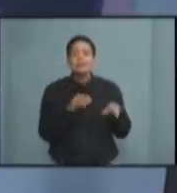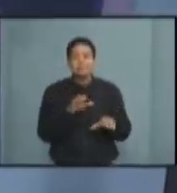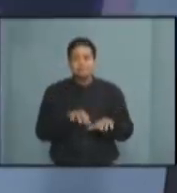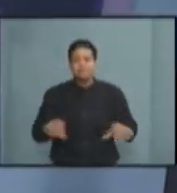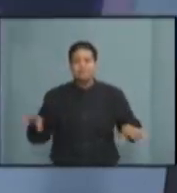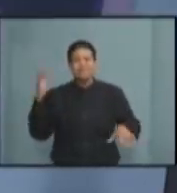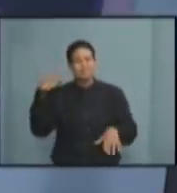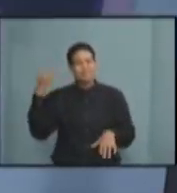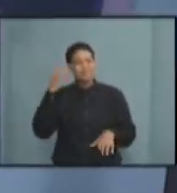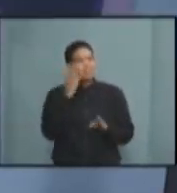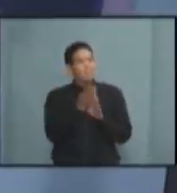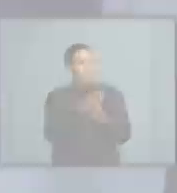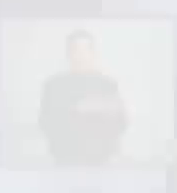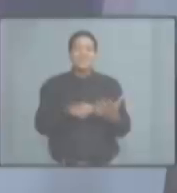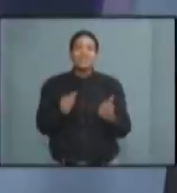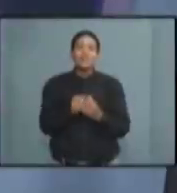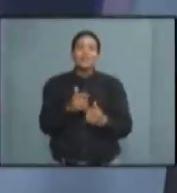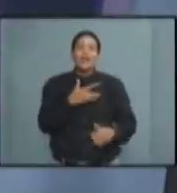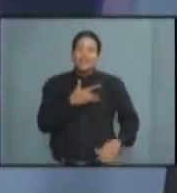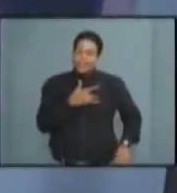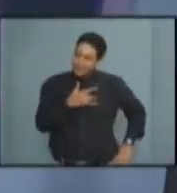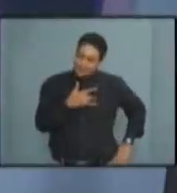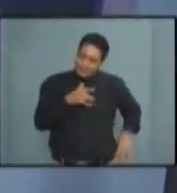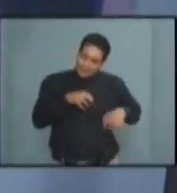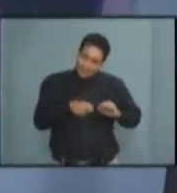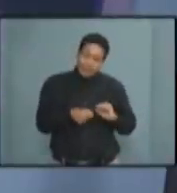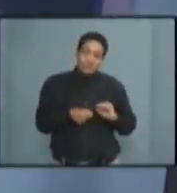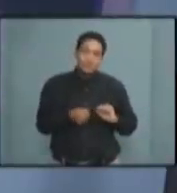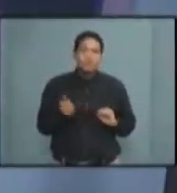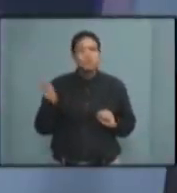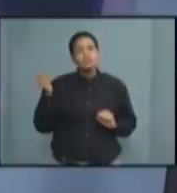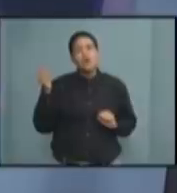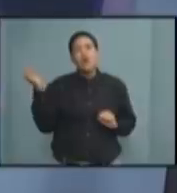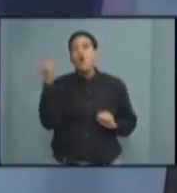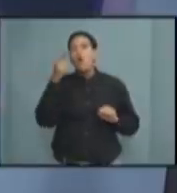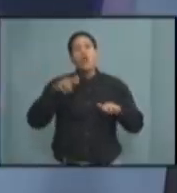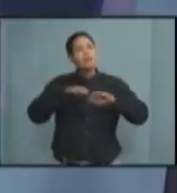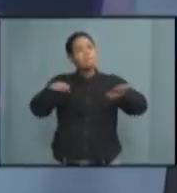arcades all beaches will be closed over there